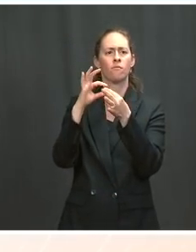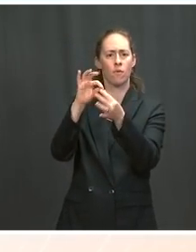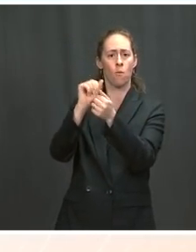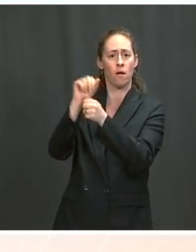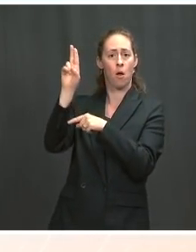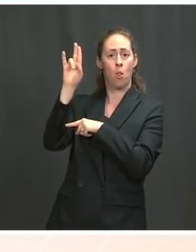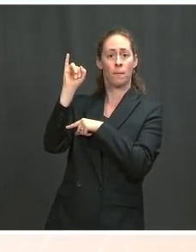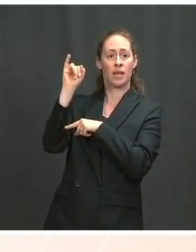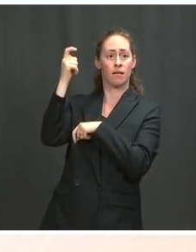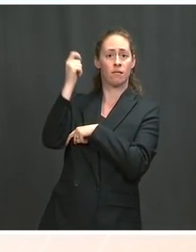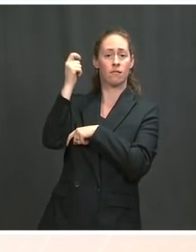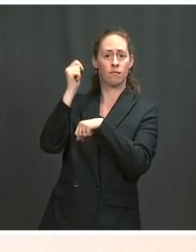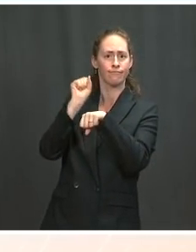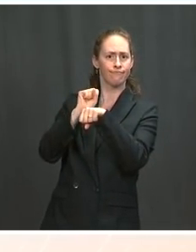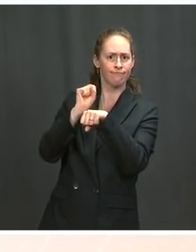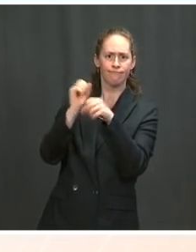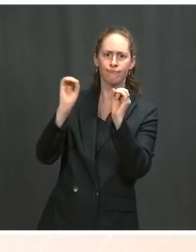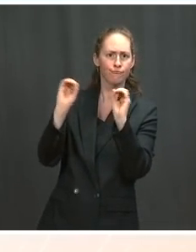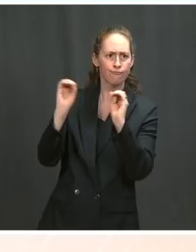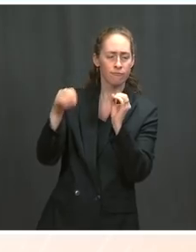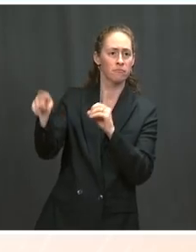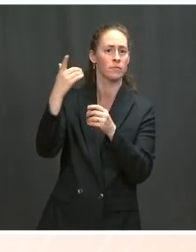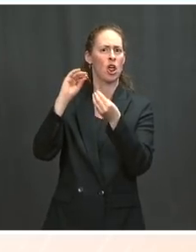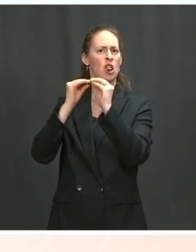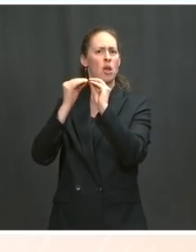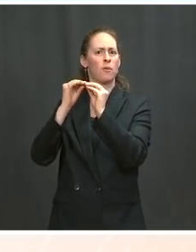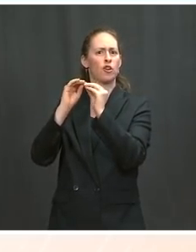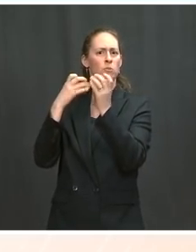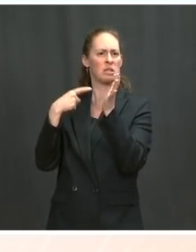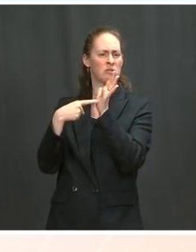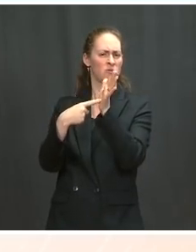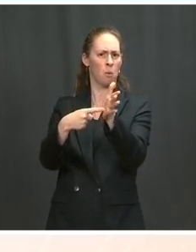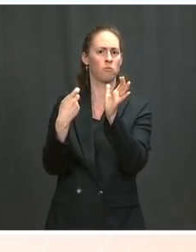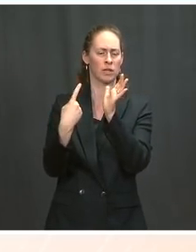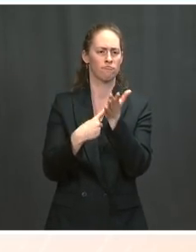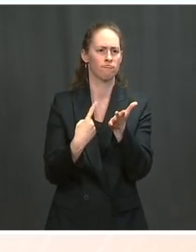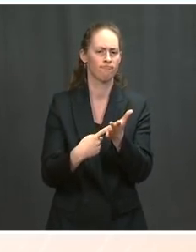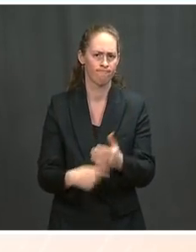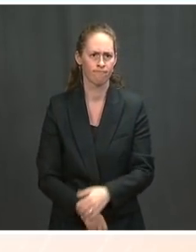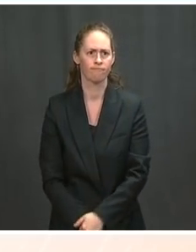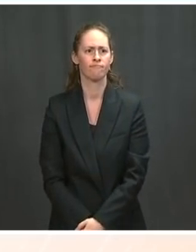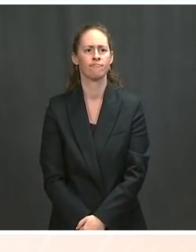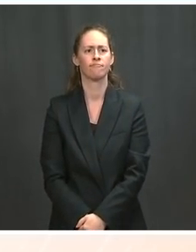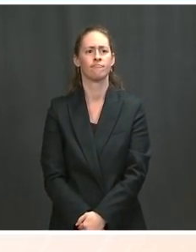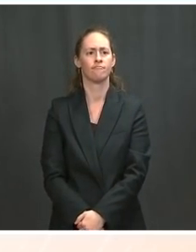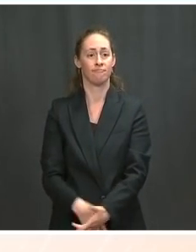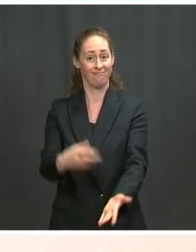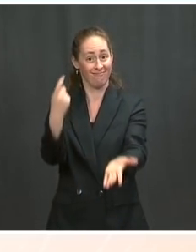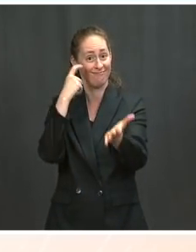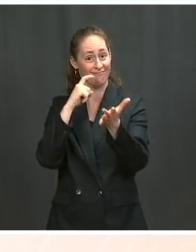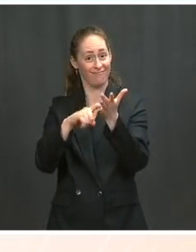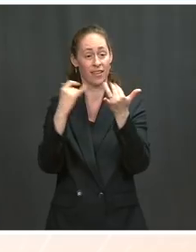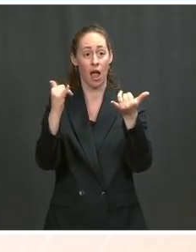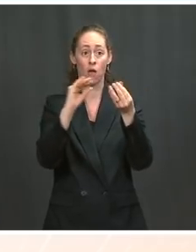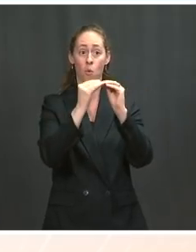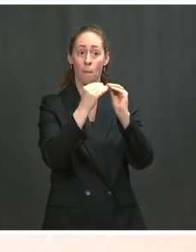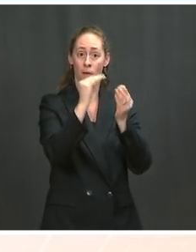Those claims fell to yet another pre-pandemic low. And while we'll continue to note that these weekly numbers can be volatile,